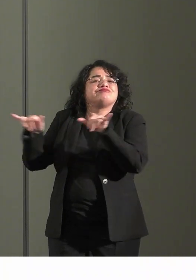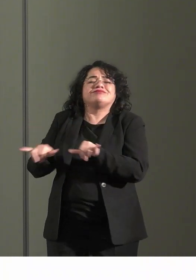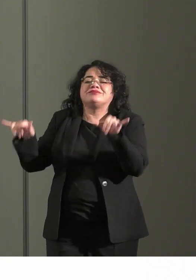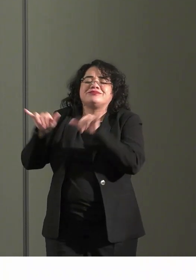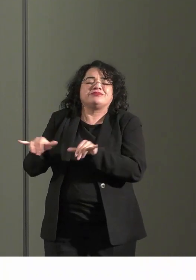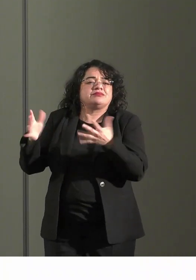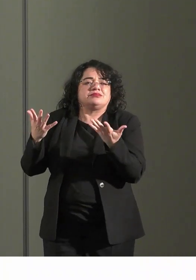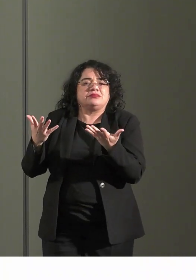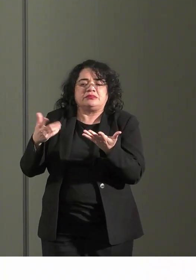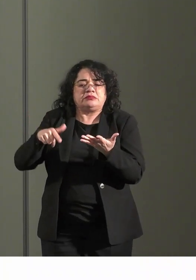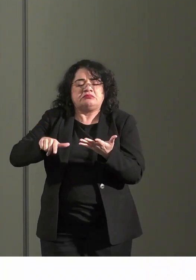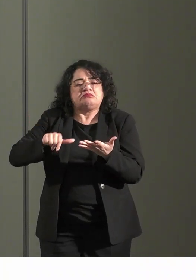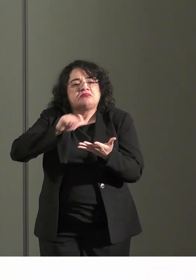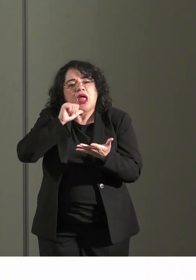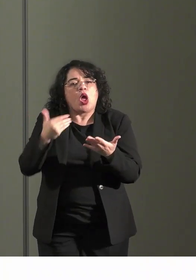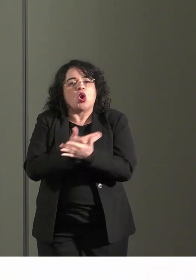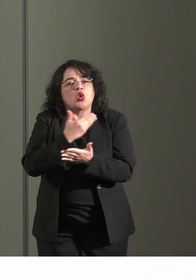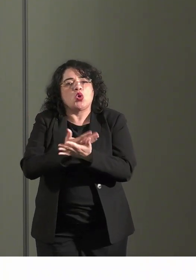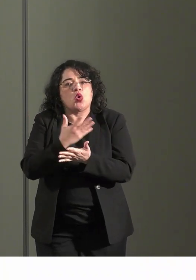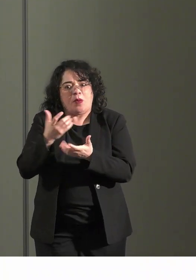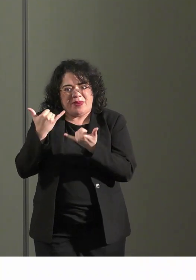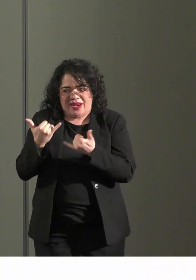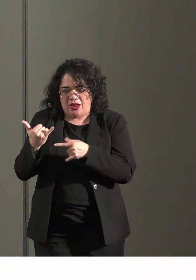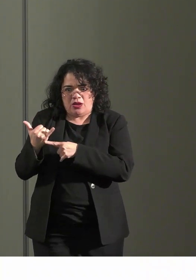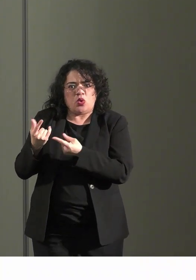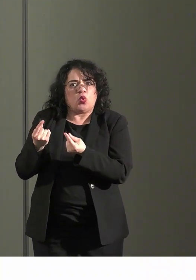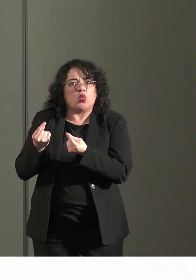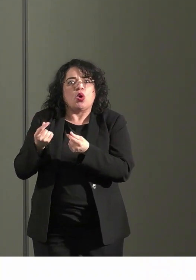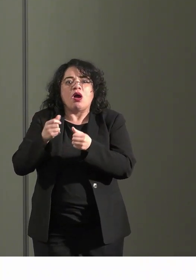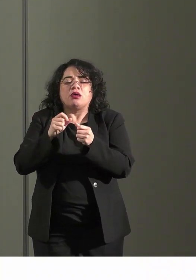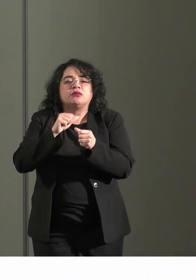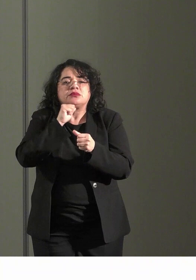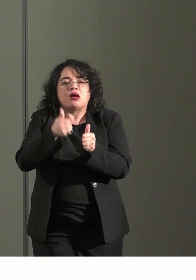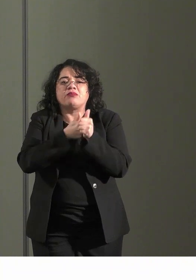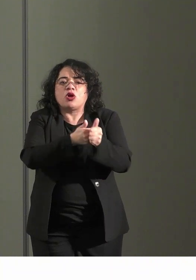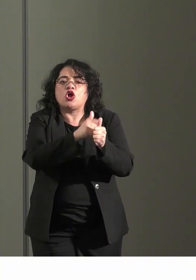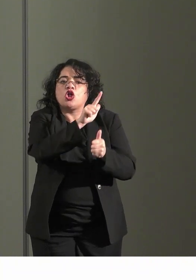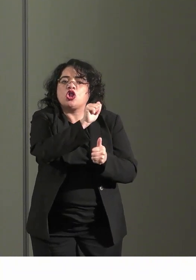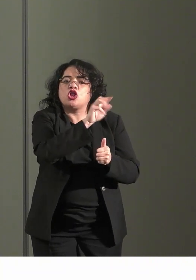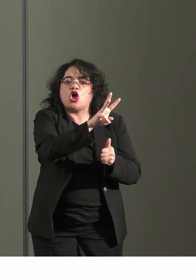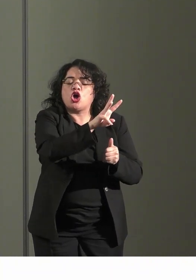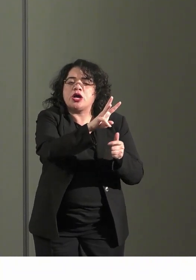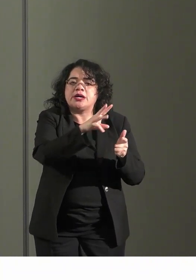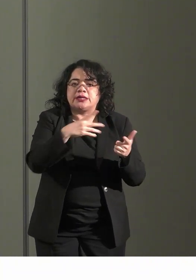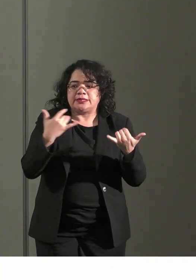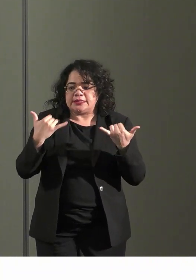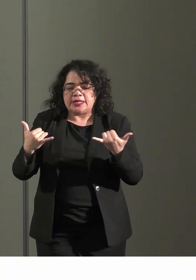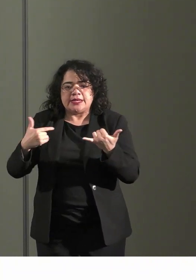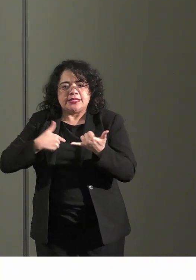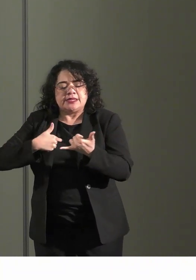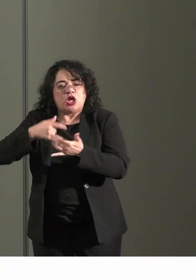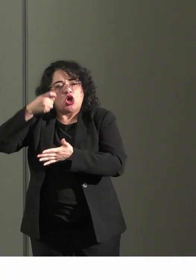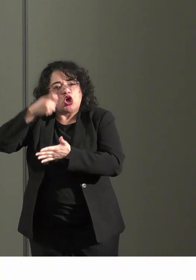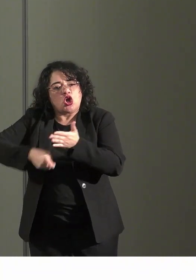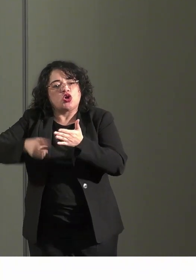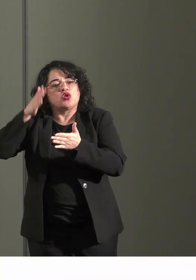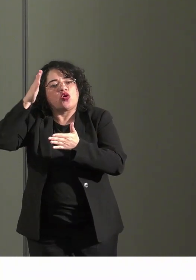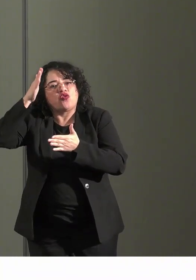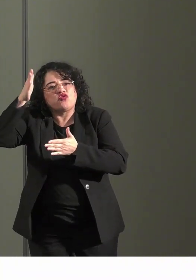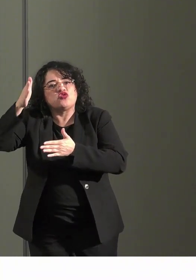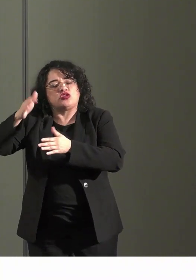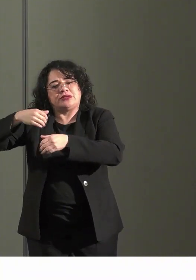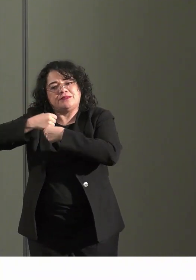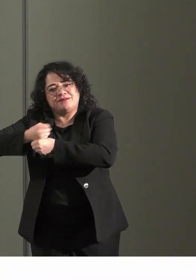entered could fall within the scope of the law. So the cost of future planning, make sure you are